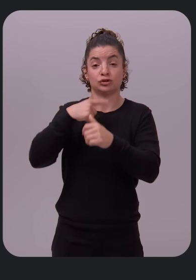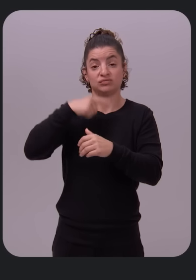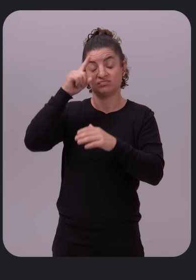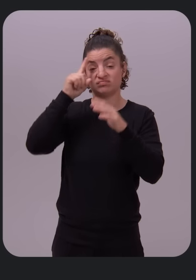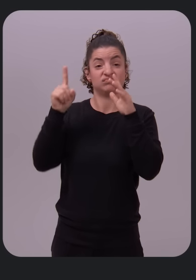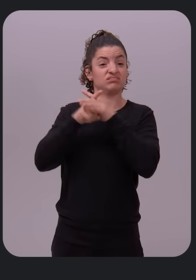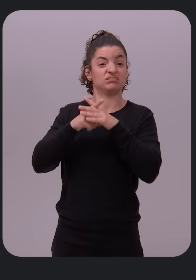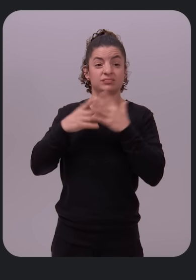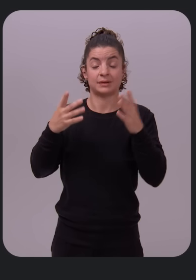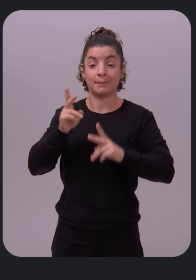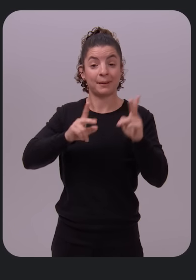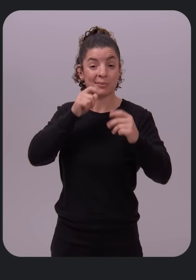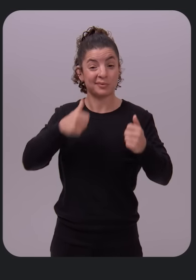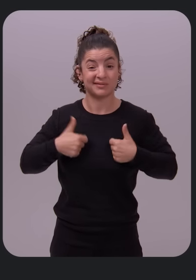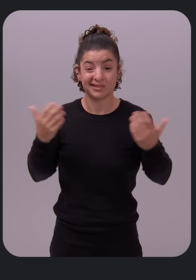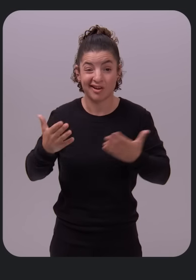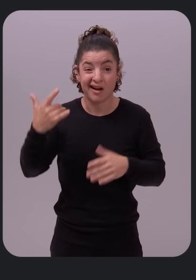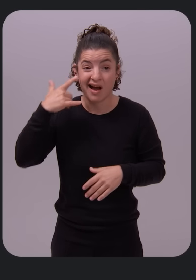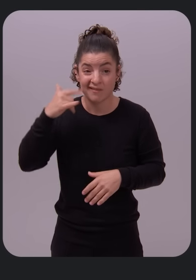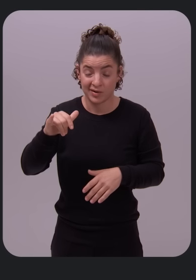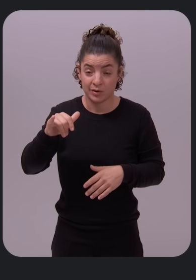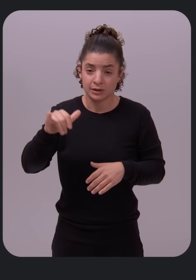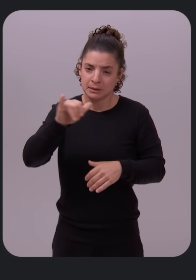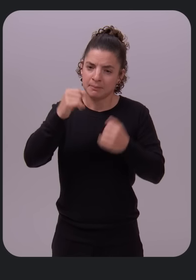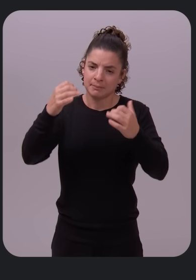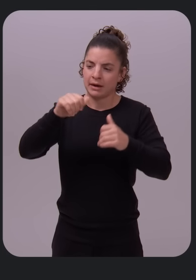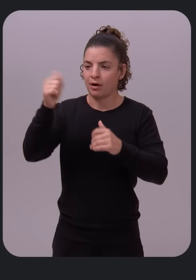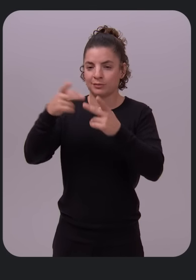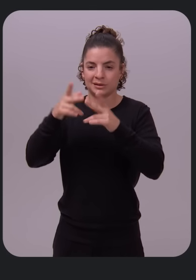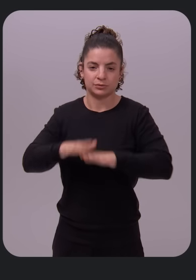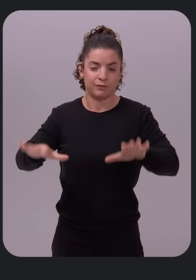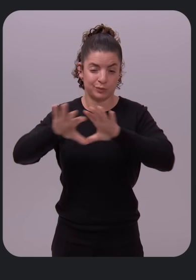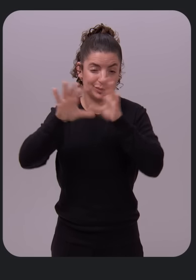who live here in California, and so many places around the world.